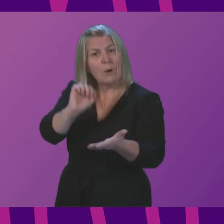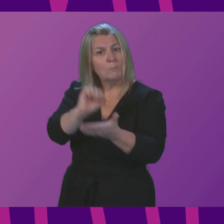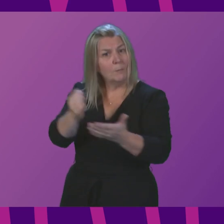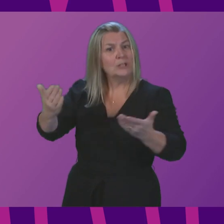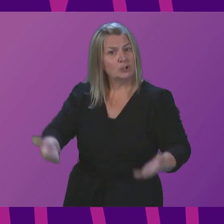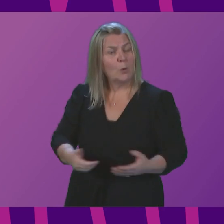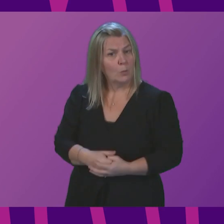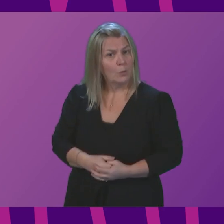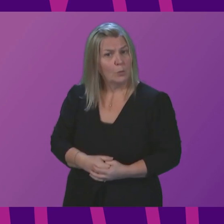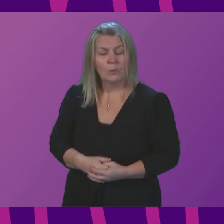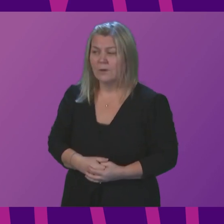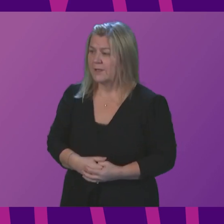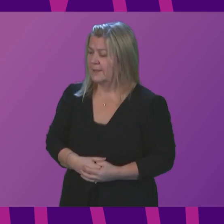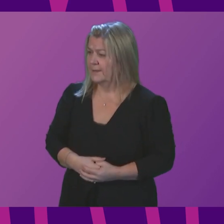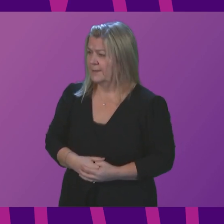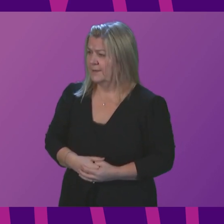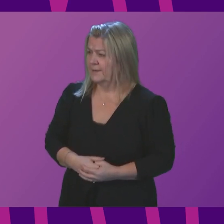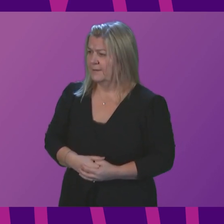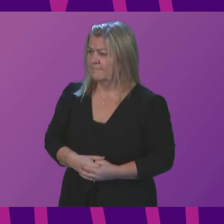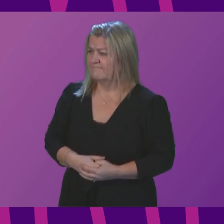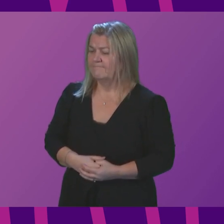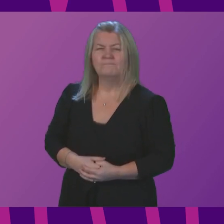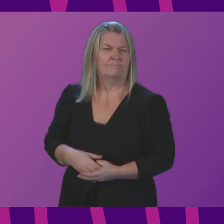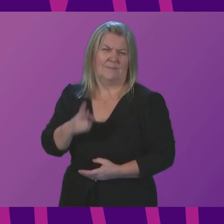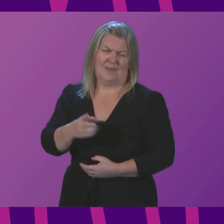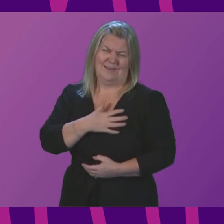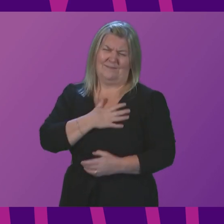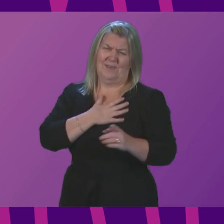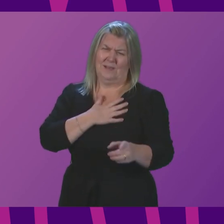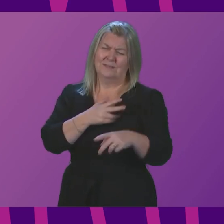That is a slur on the good people who work in Public Health Scotland day in and day out,